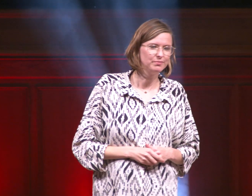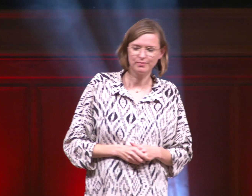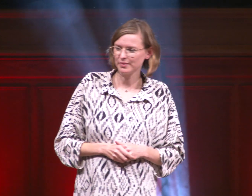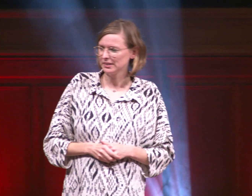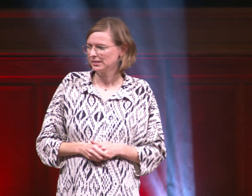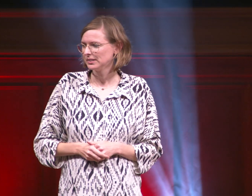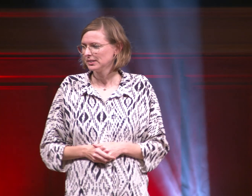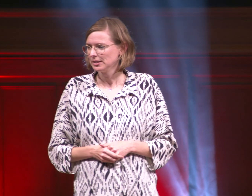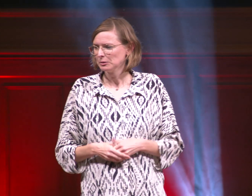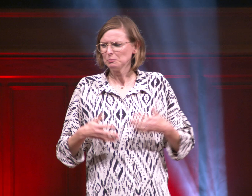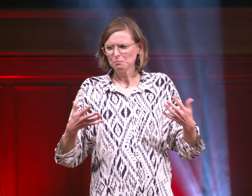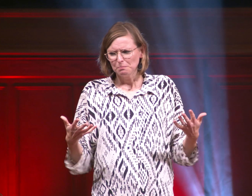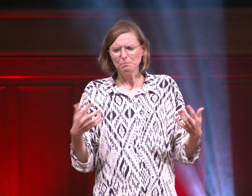And this empowers them.